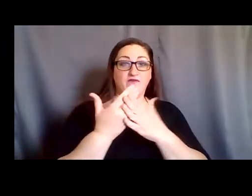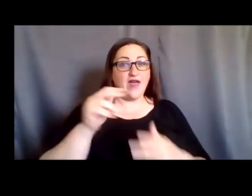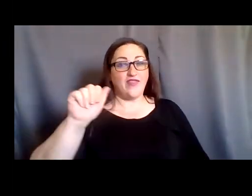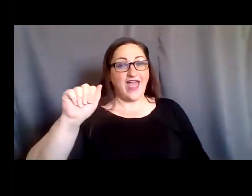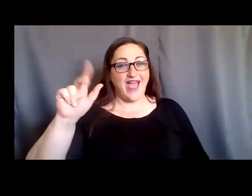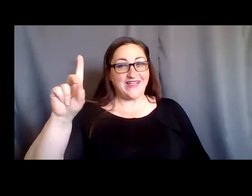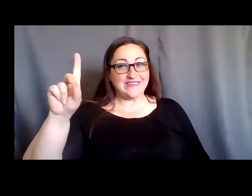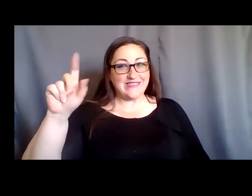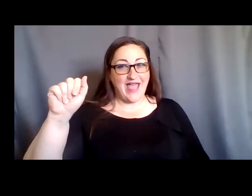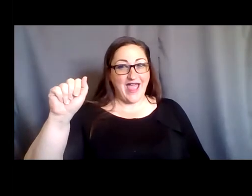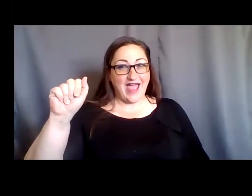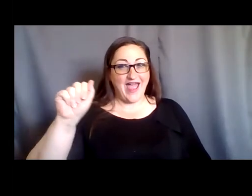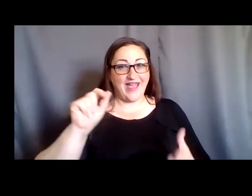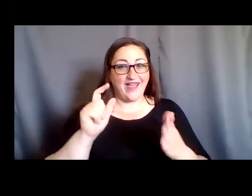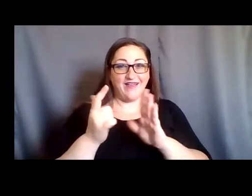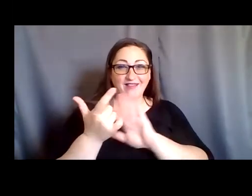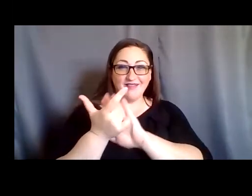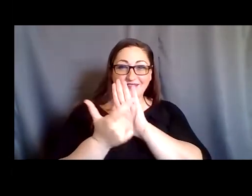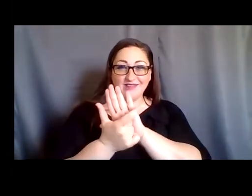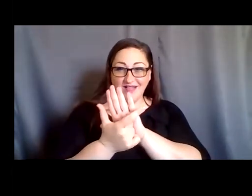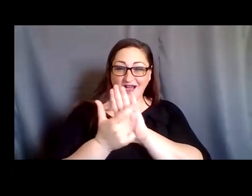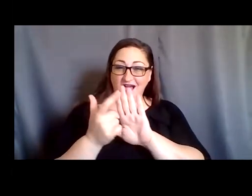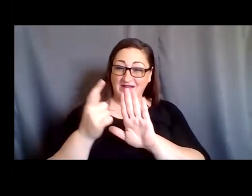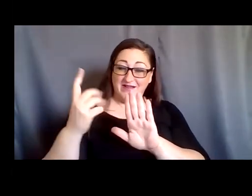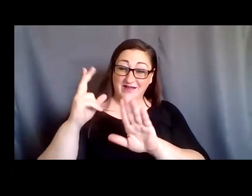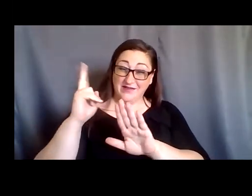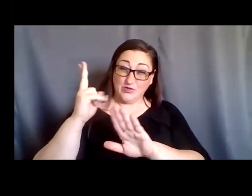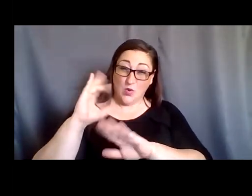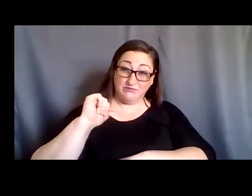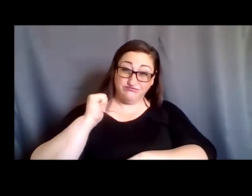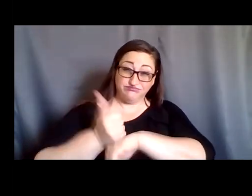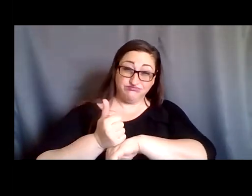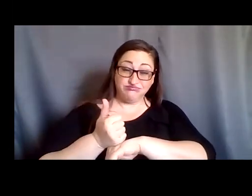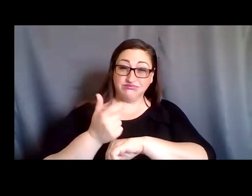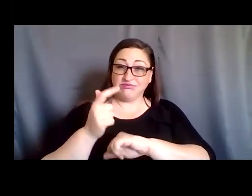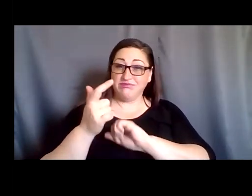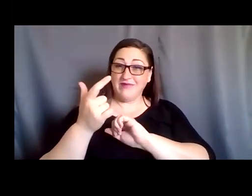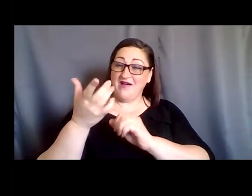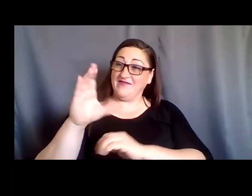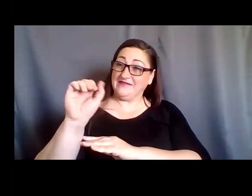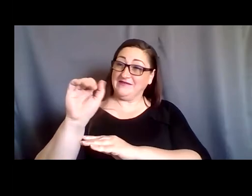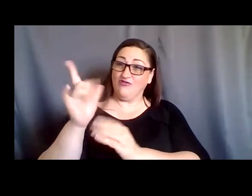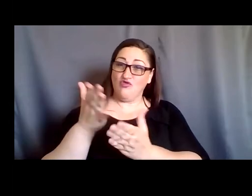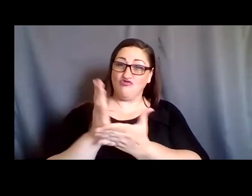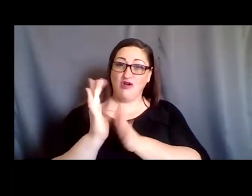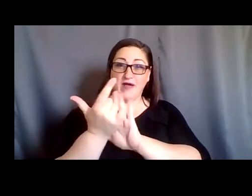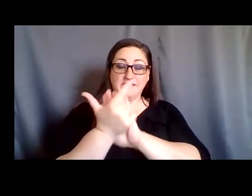a historic and transformational piece of civil rights legislation. In commemoration of this anniversary,